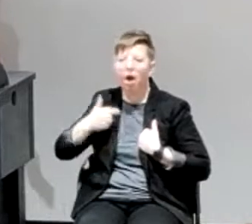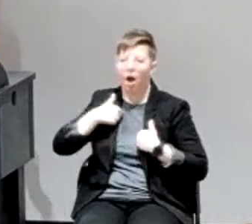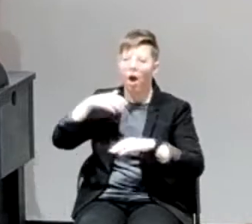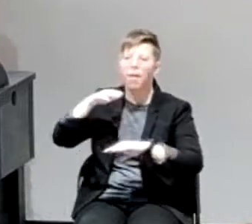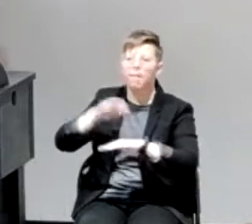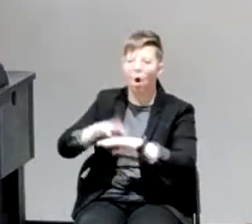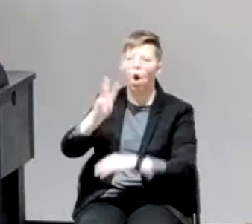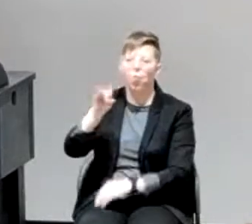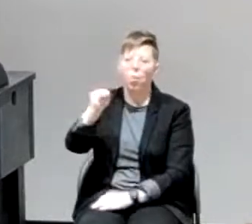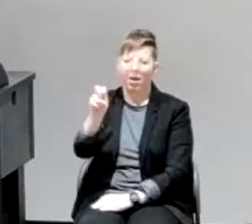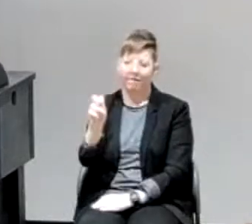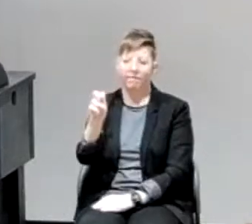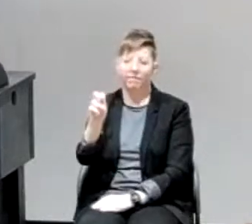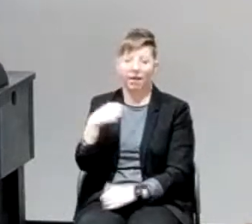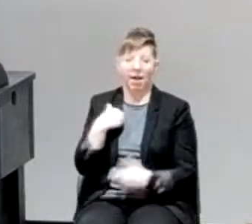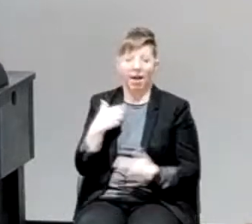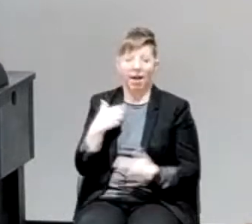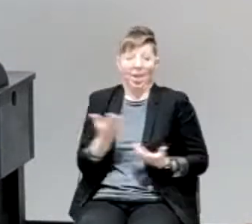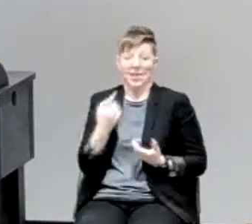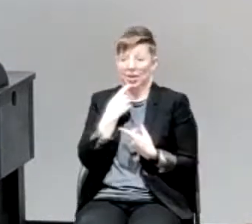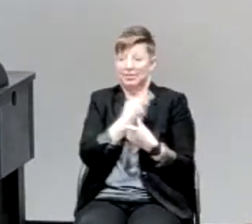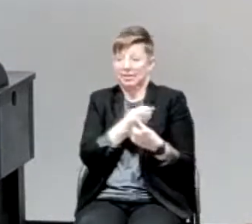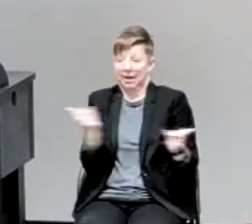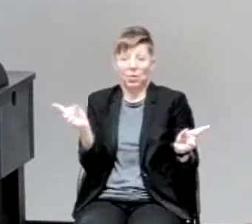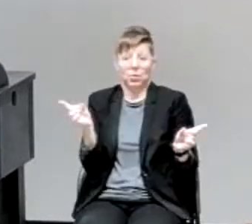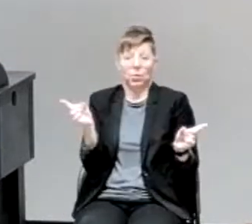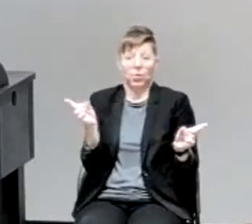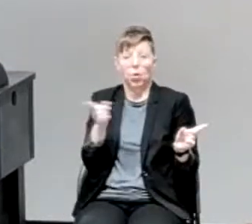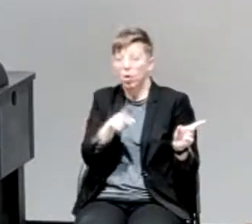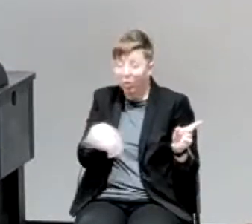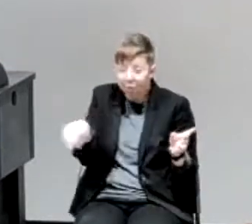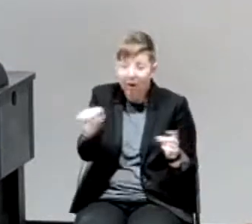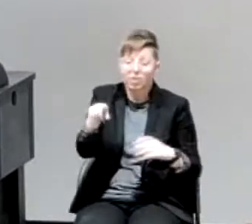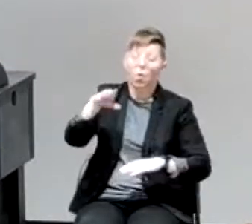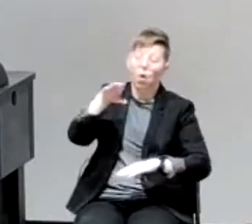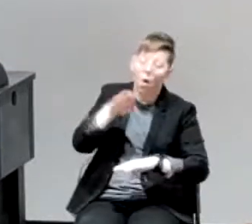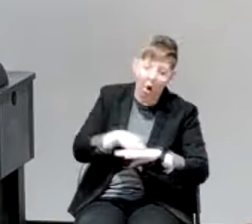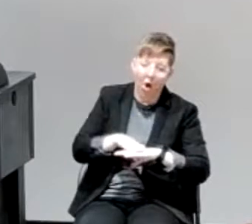With me in life with six decades of reflection and experiences to look back at, I